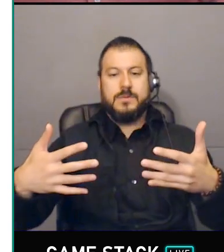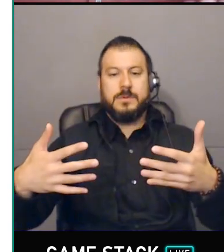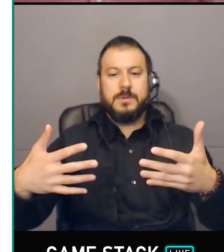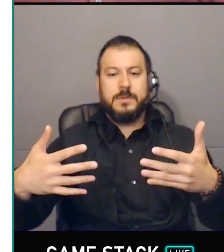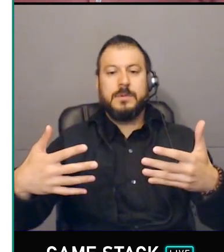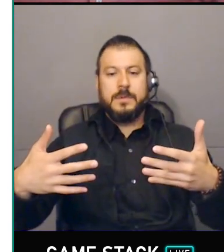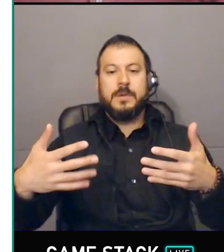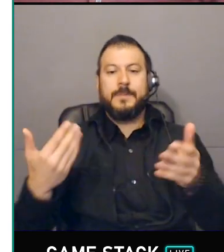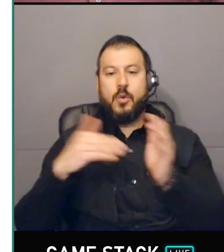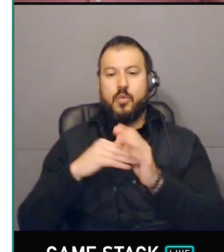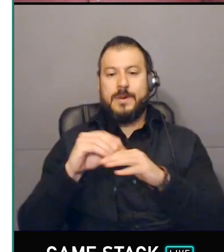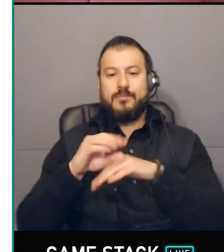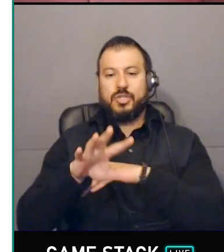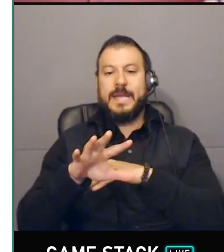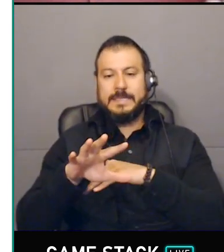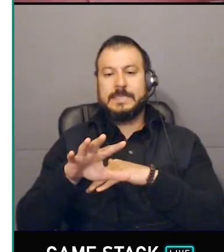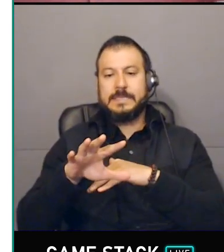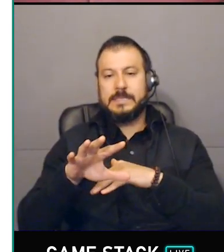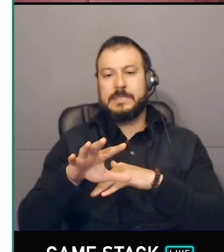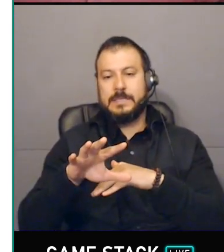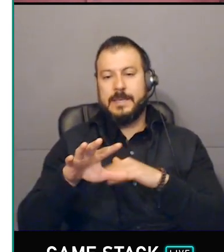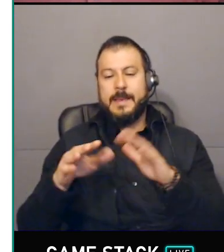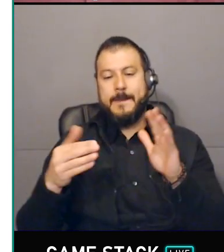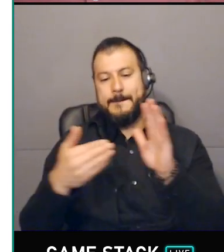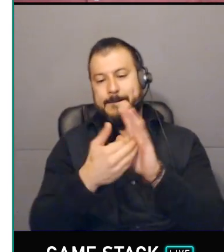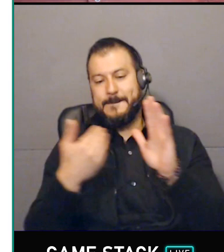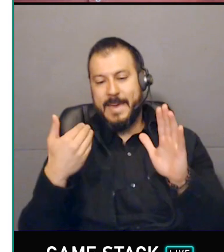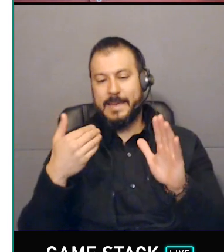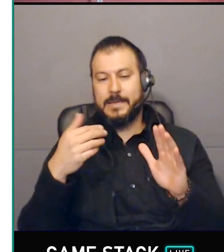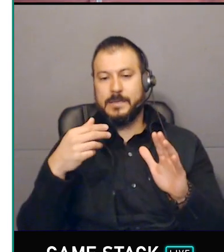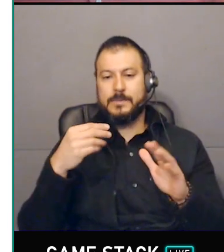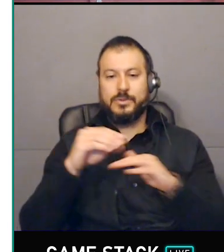back-projecting between your prior frame in the current frame,